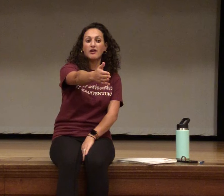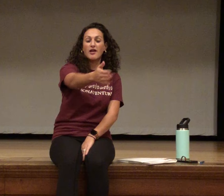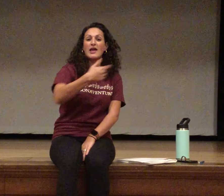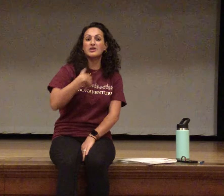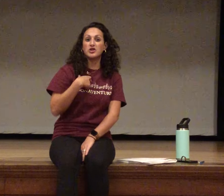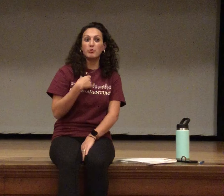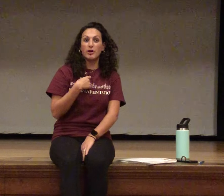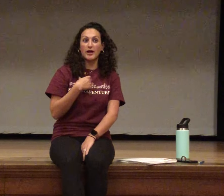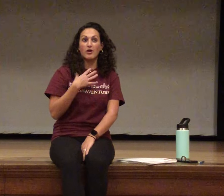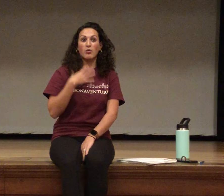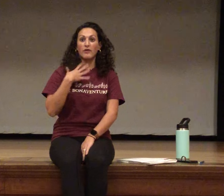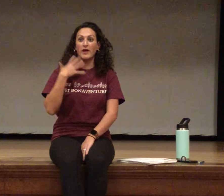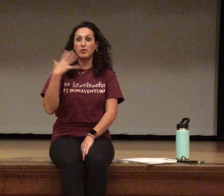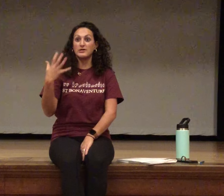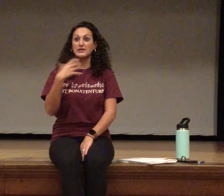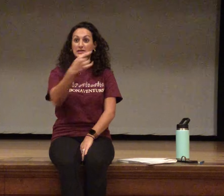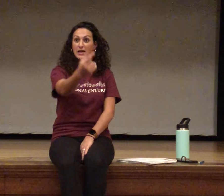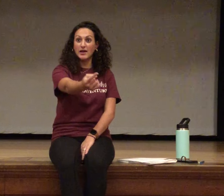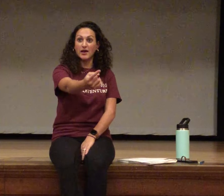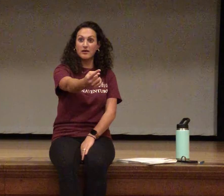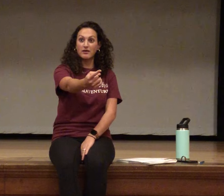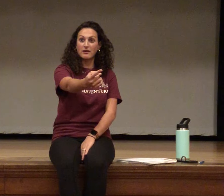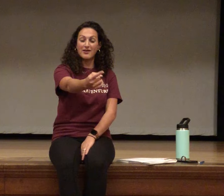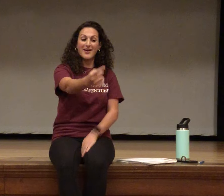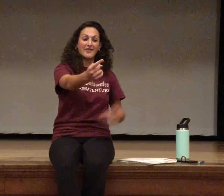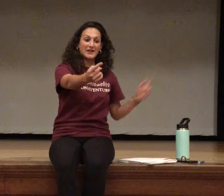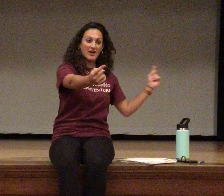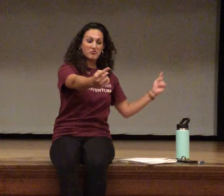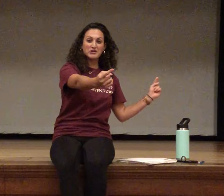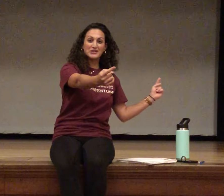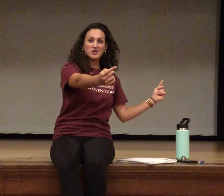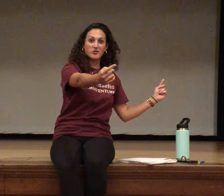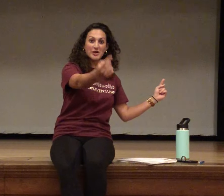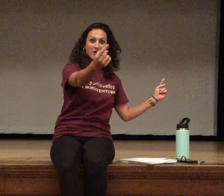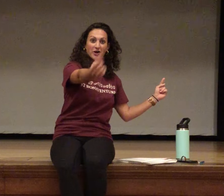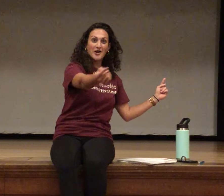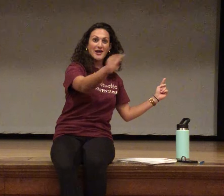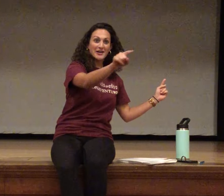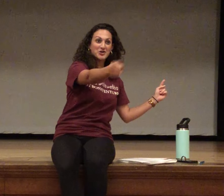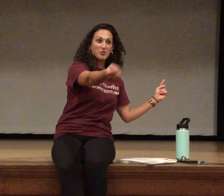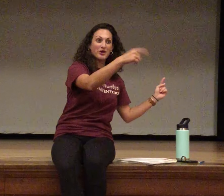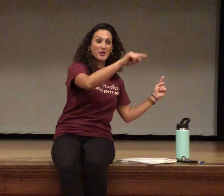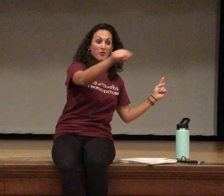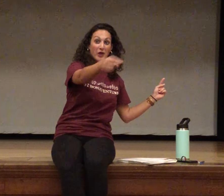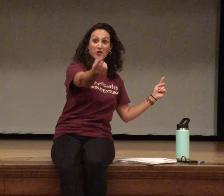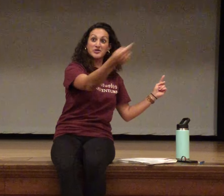there interpreting what that person is saying and that deaf person's over here interpreting their